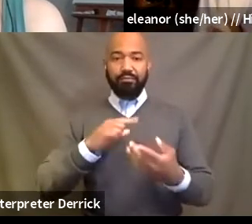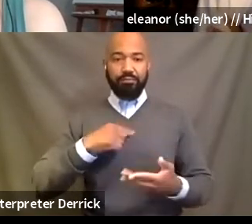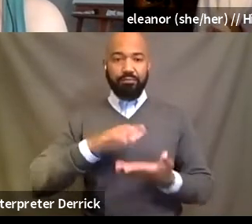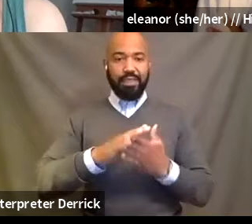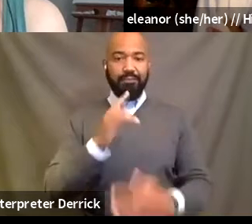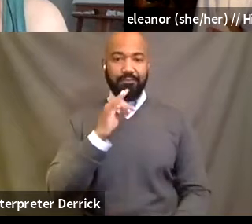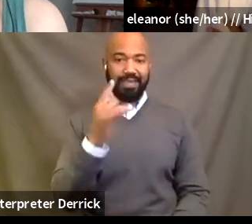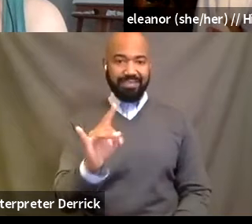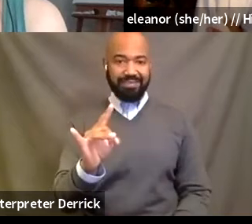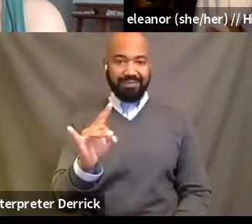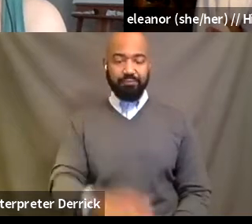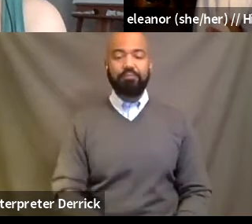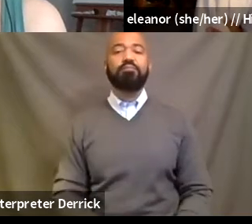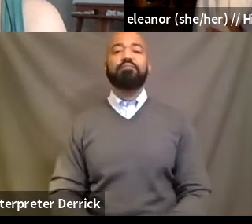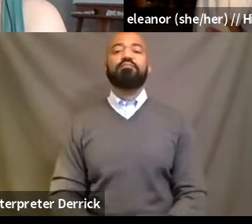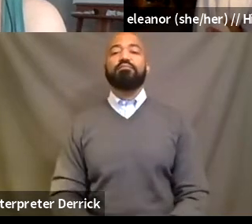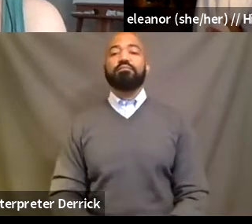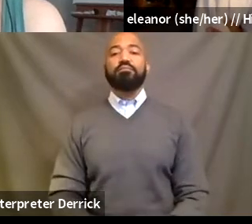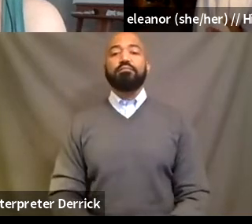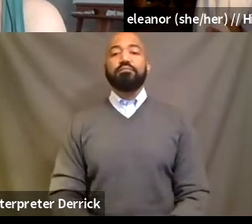x (they/themme): which I still have to read, but watching that show.